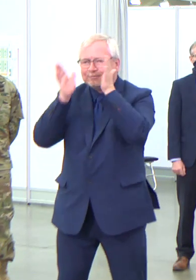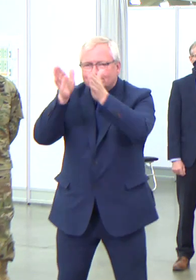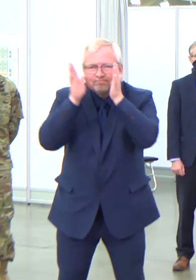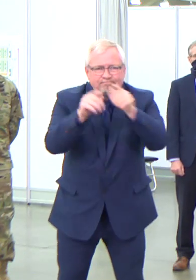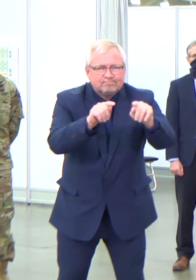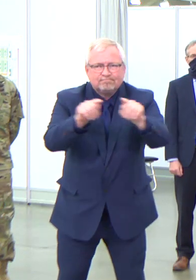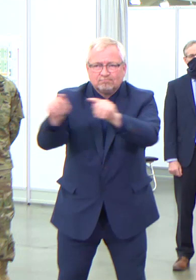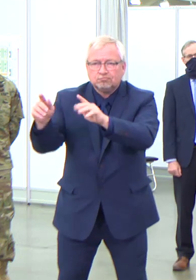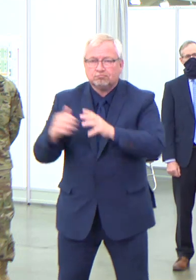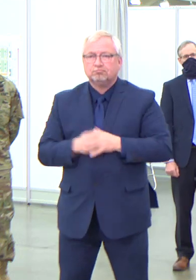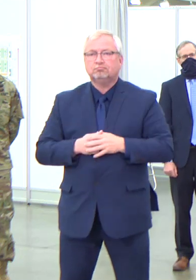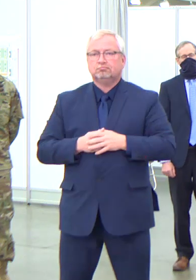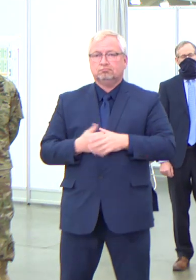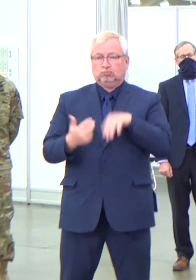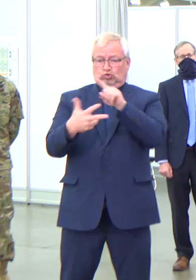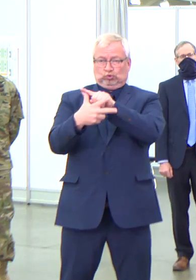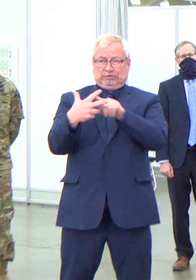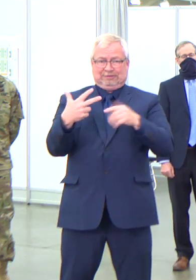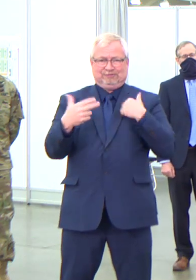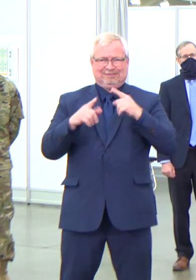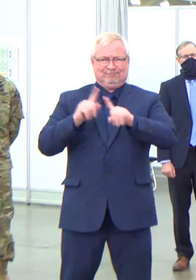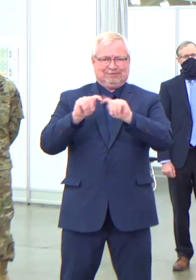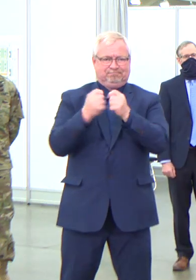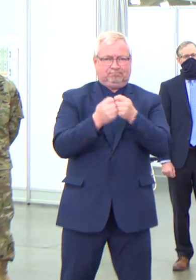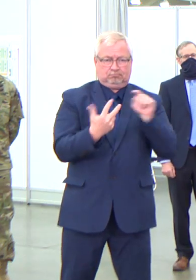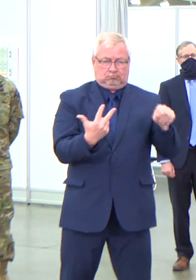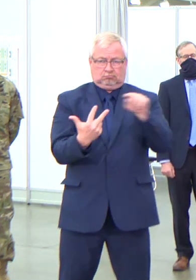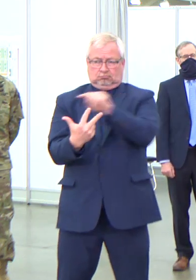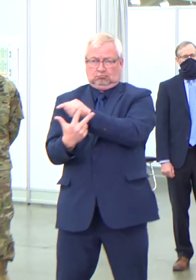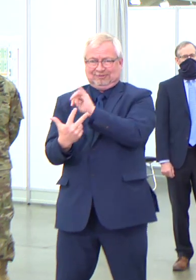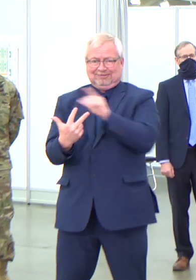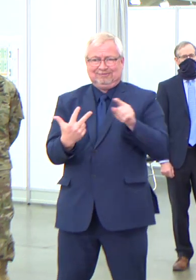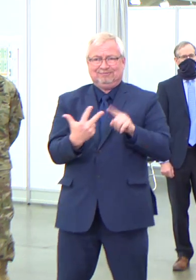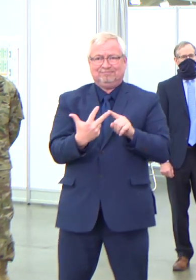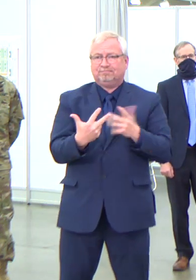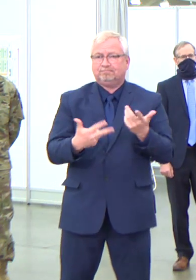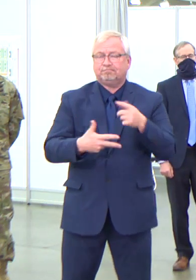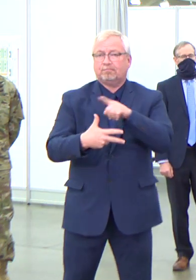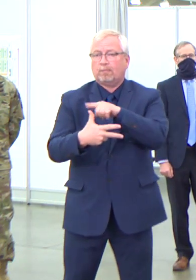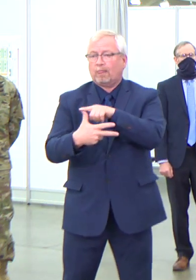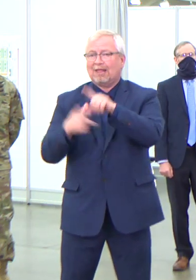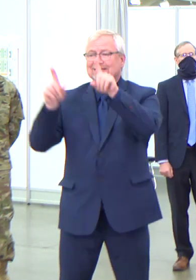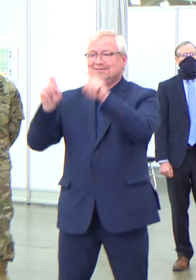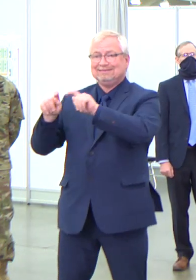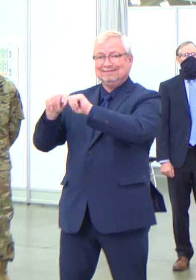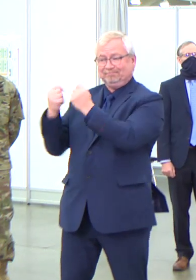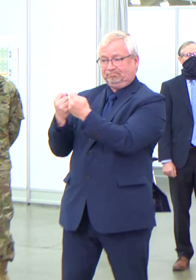. We aactivating three distinct types of strike teams. First, testing teams, which will identify those in close contact